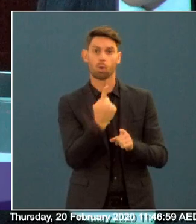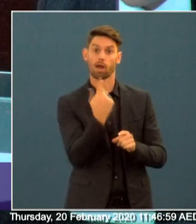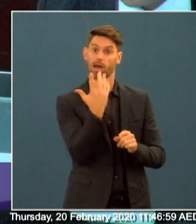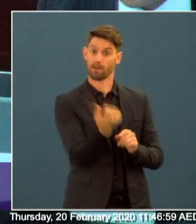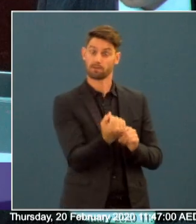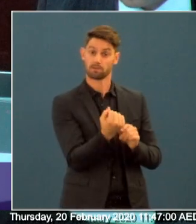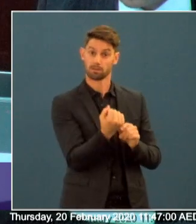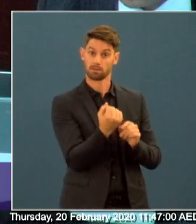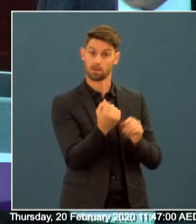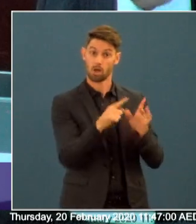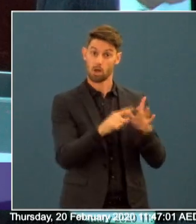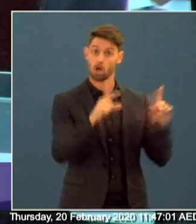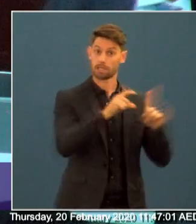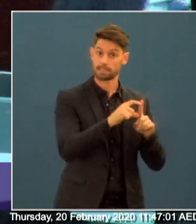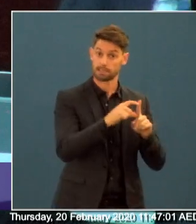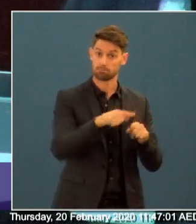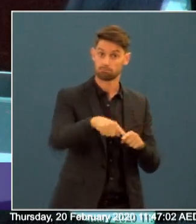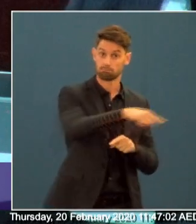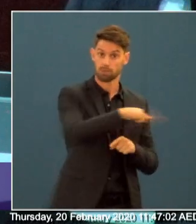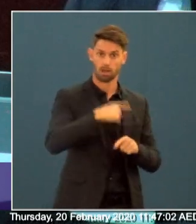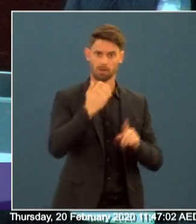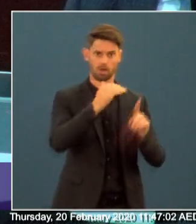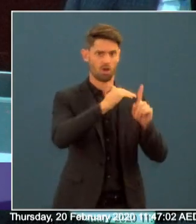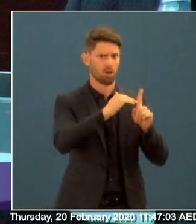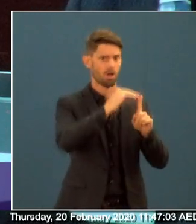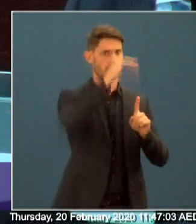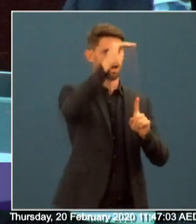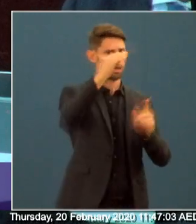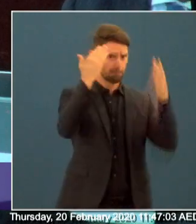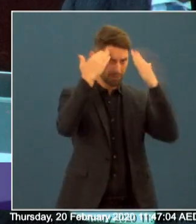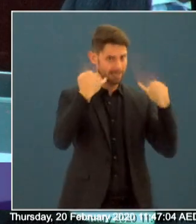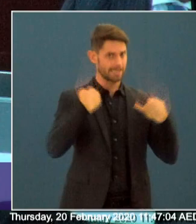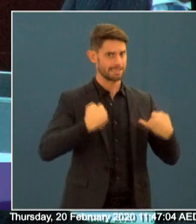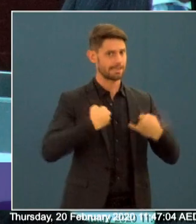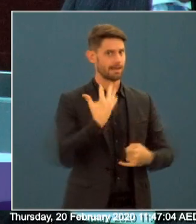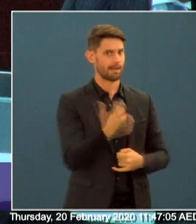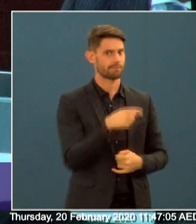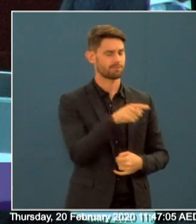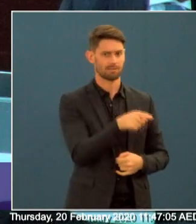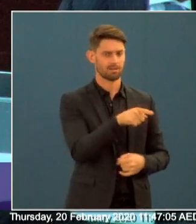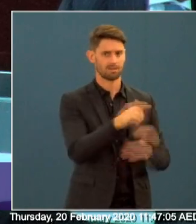experience very high rates of mental health conditions and they're well in excess of the rates experienced by